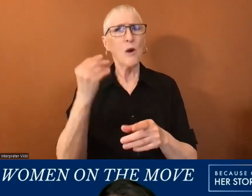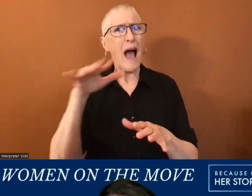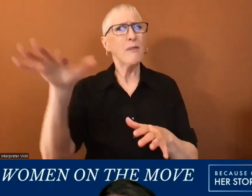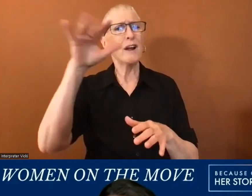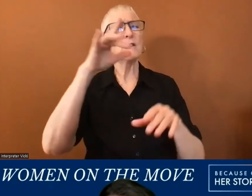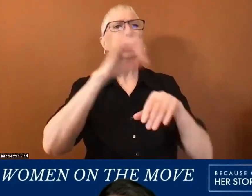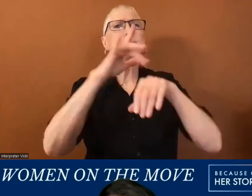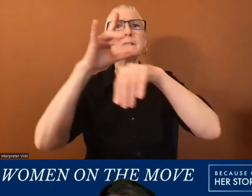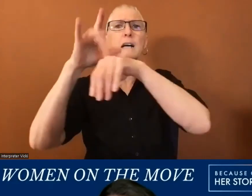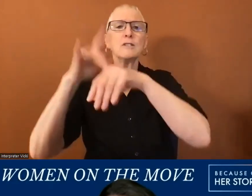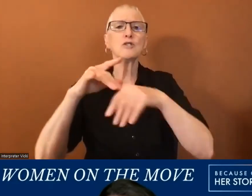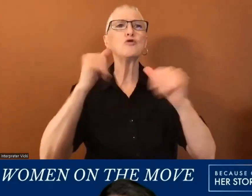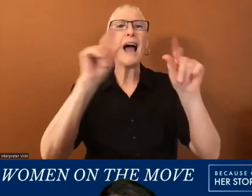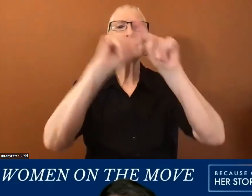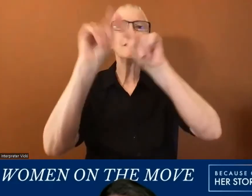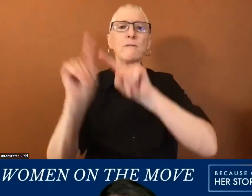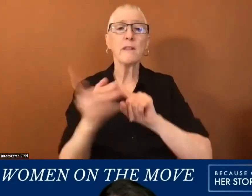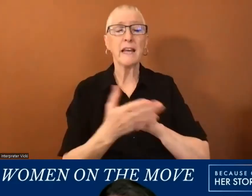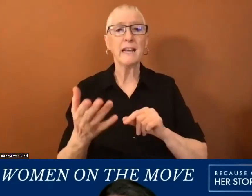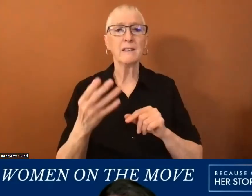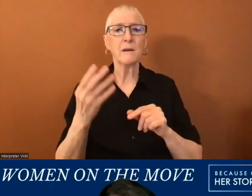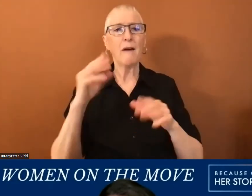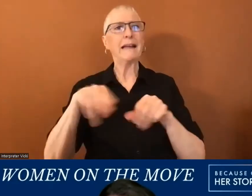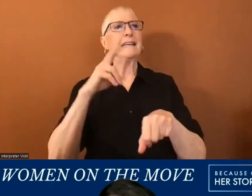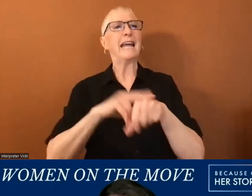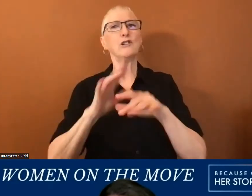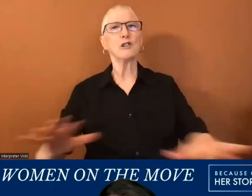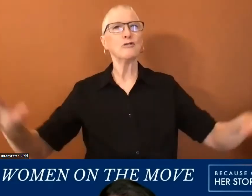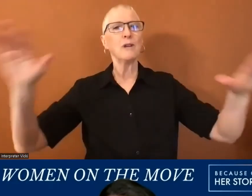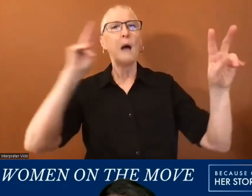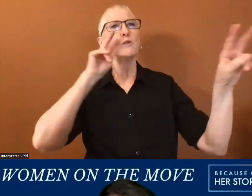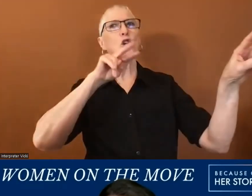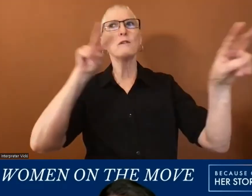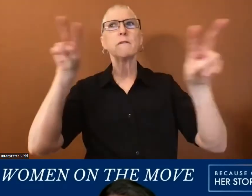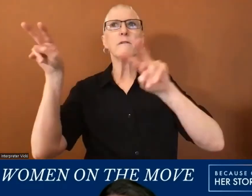I mean, just being out in nature in general and observing and learning that way are really great